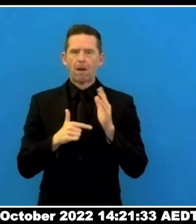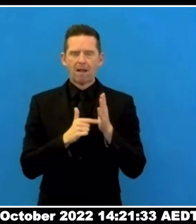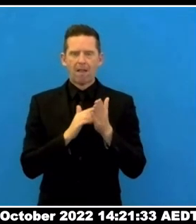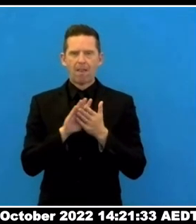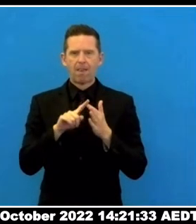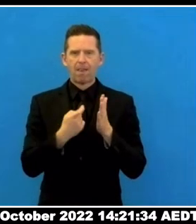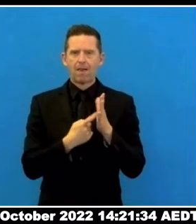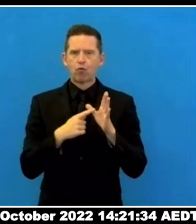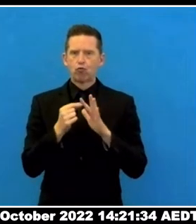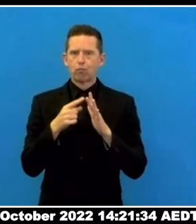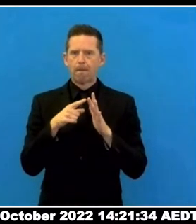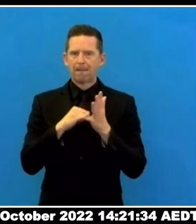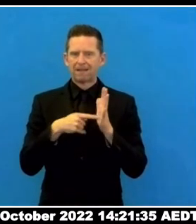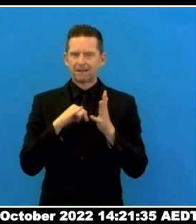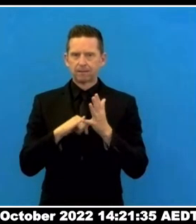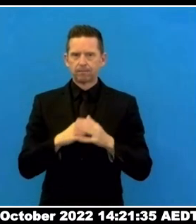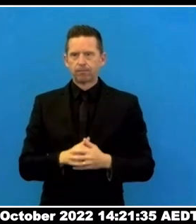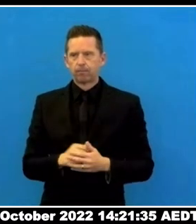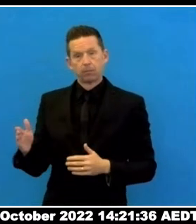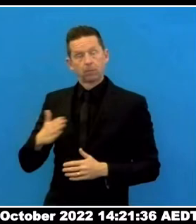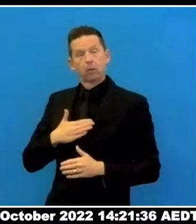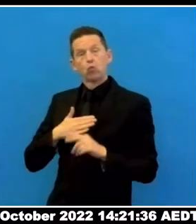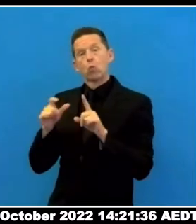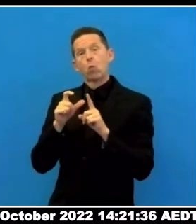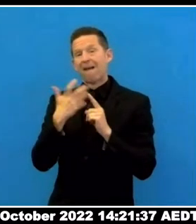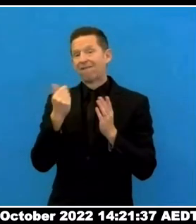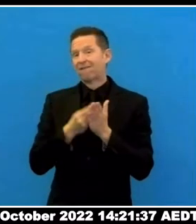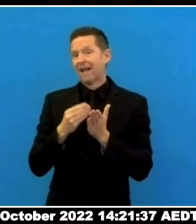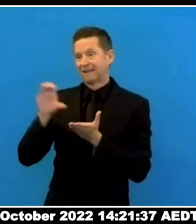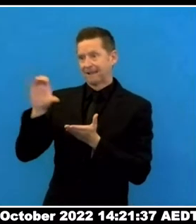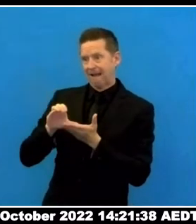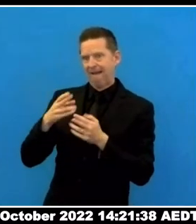"My daughter has funding for specialists and therapists but I'm not sure